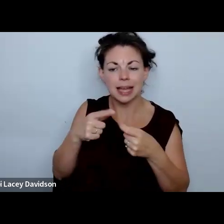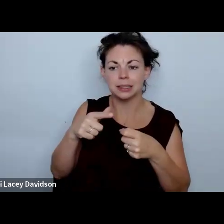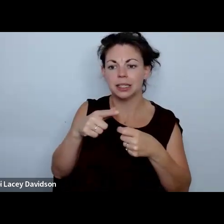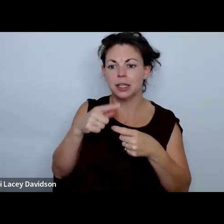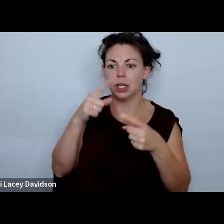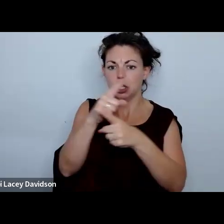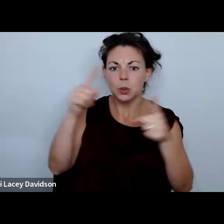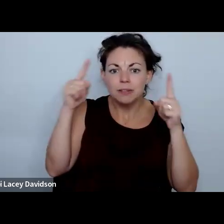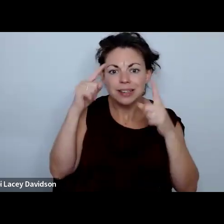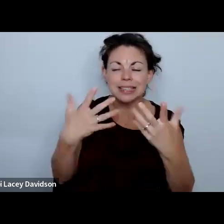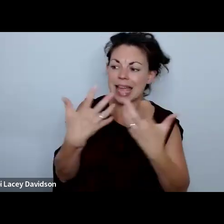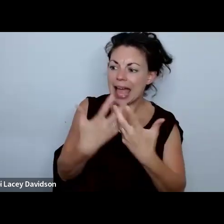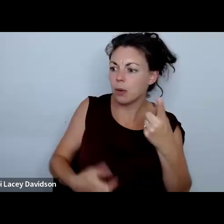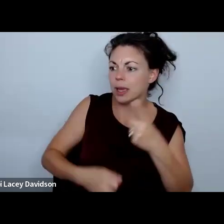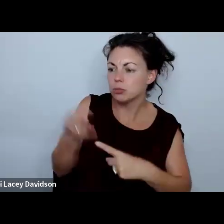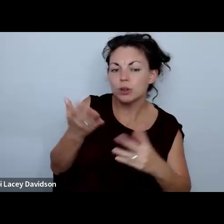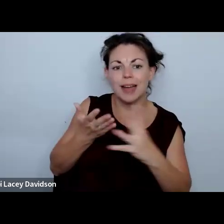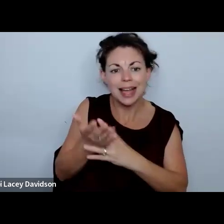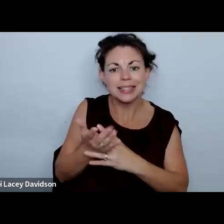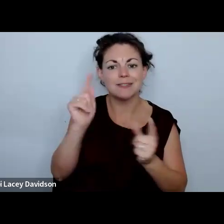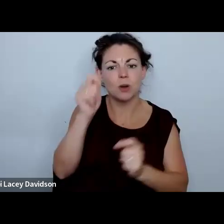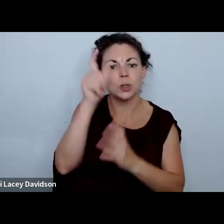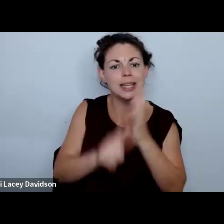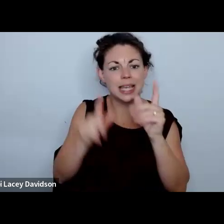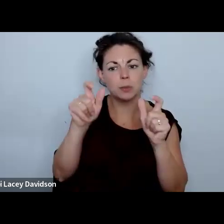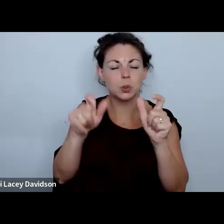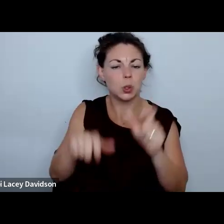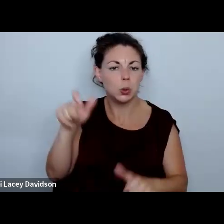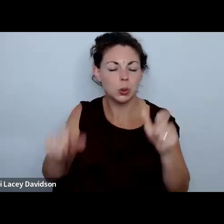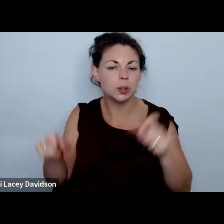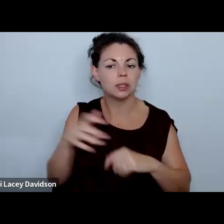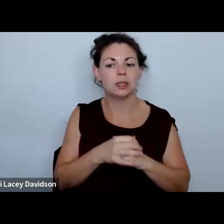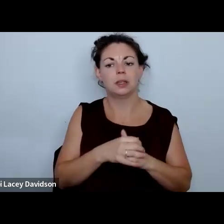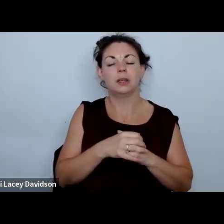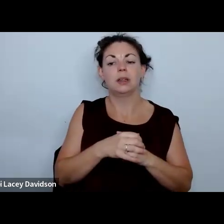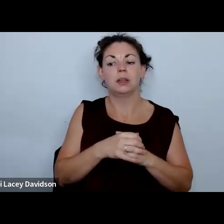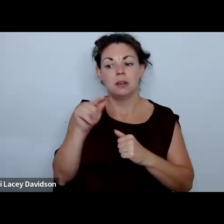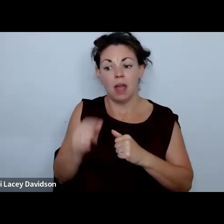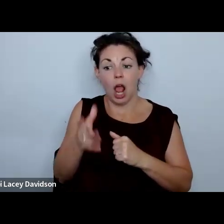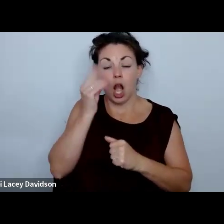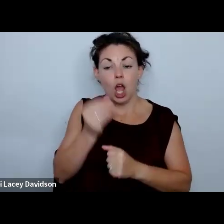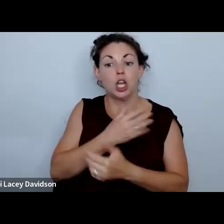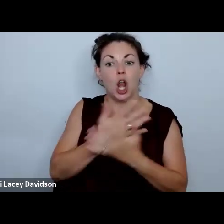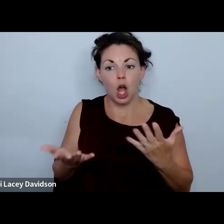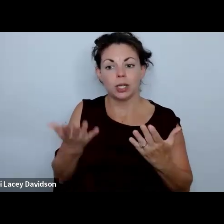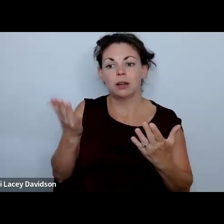what it means to be a neurodivergent person for myself. And I think being surrounded by